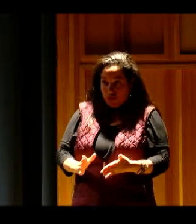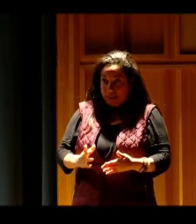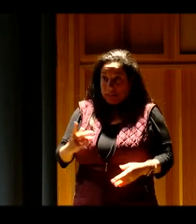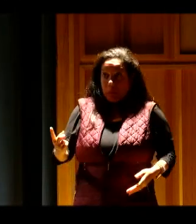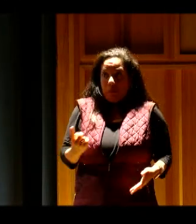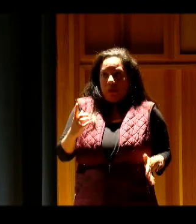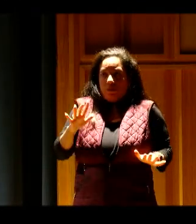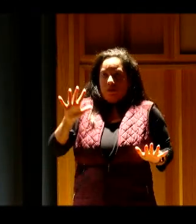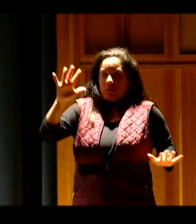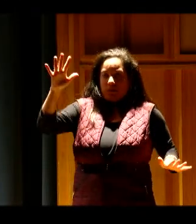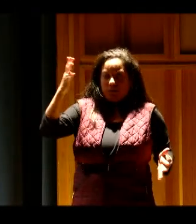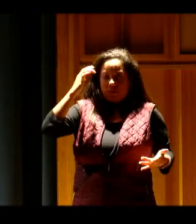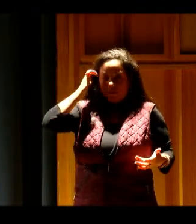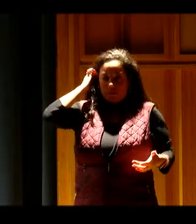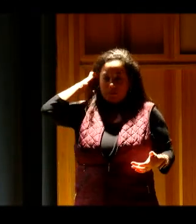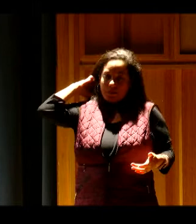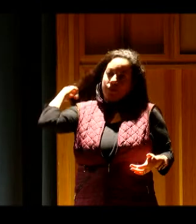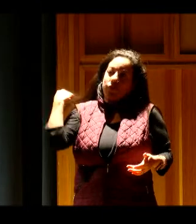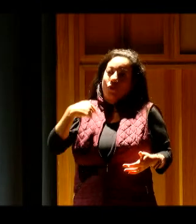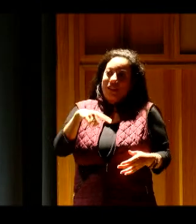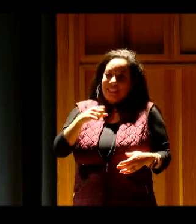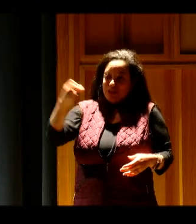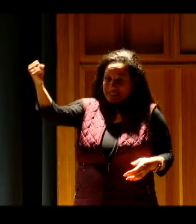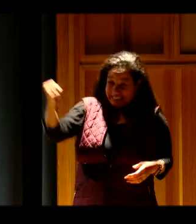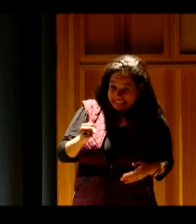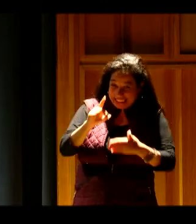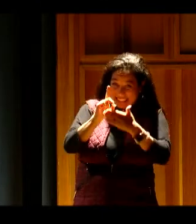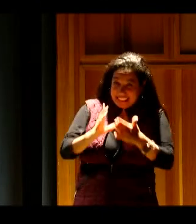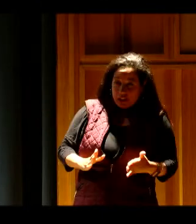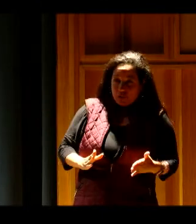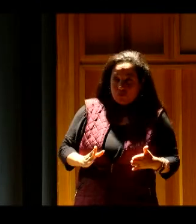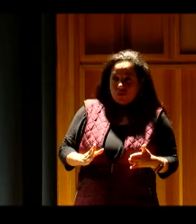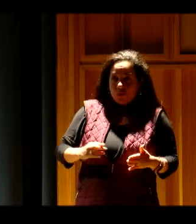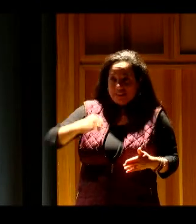We need to bring designers in on a completely different level.